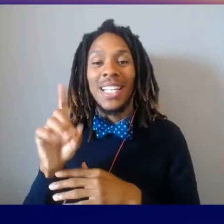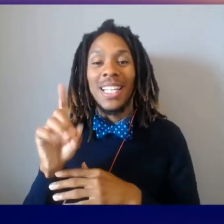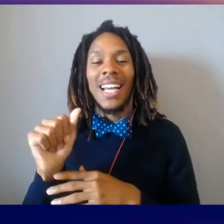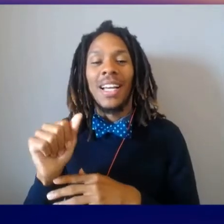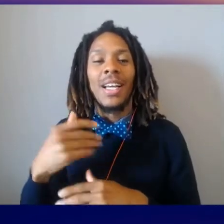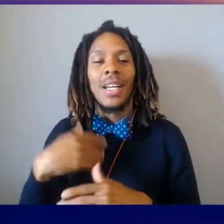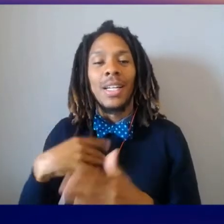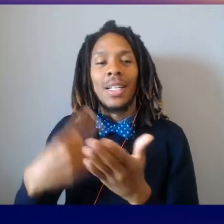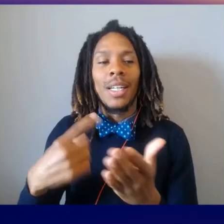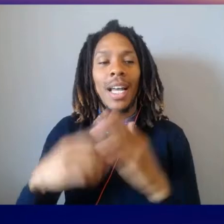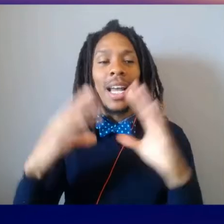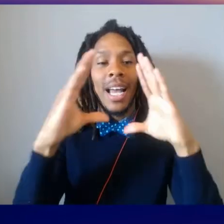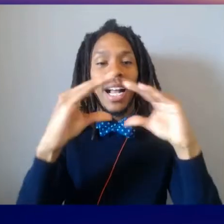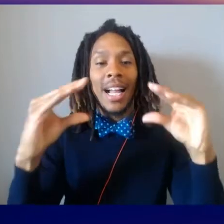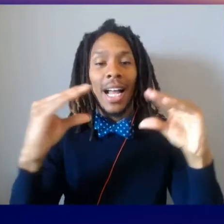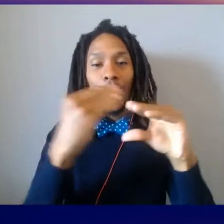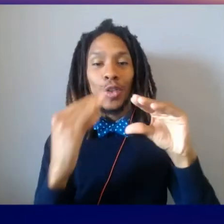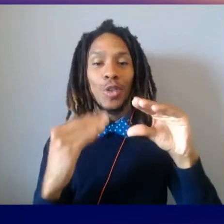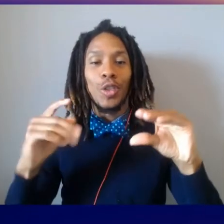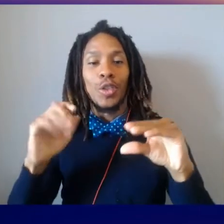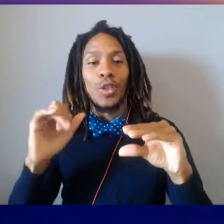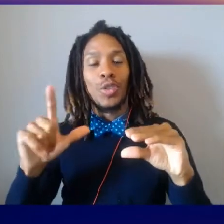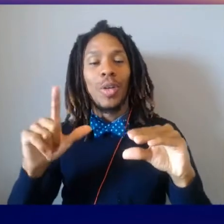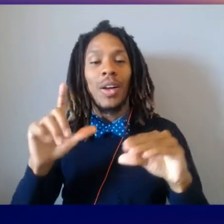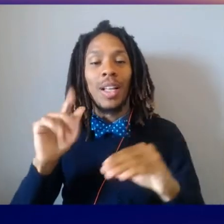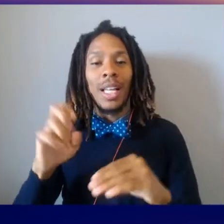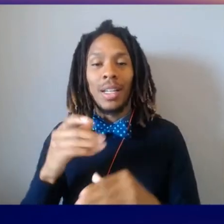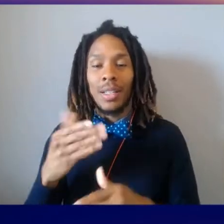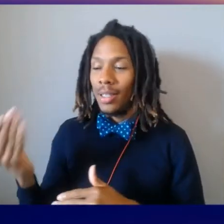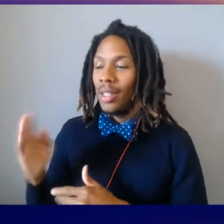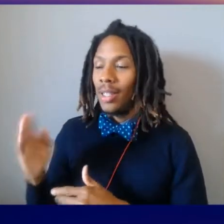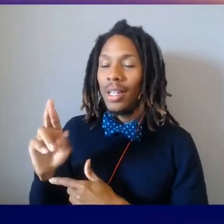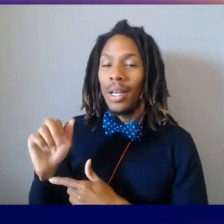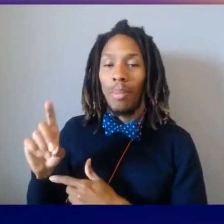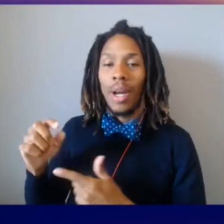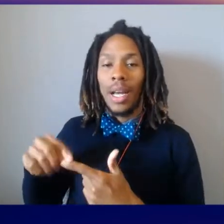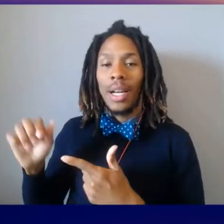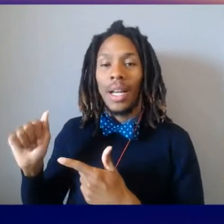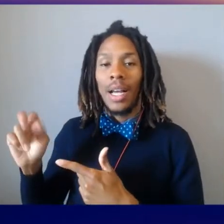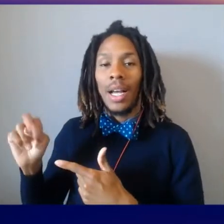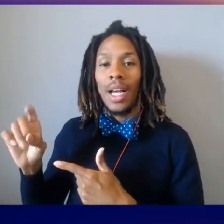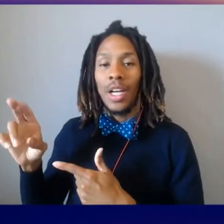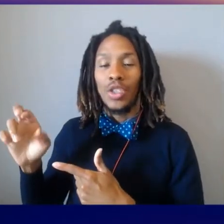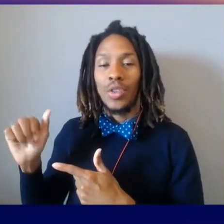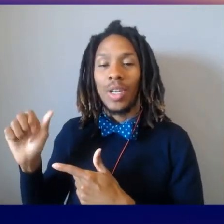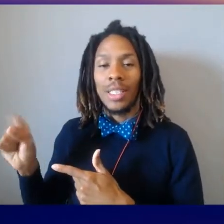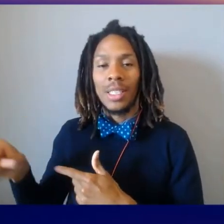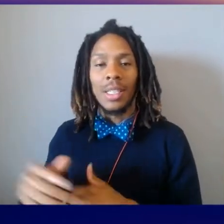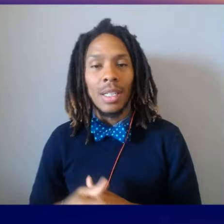so, we are joined by our guests, Brad and Andres. So, if you'd like to introduce yourselves. Sure. Tell them what you do at AWS. Hey, everybody. Brad Gilomen.